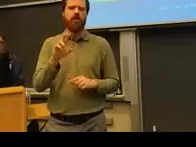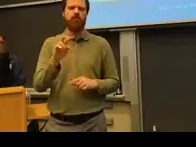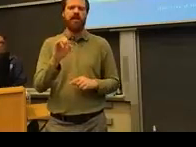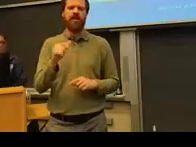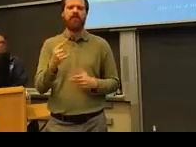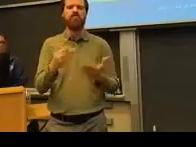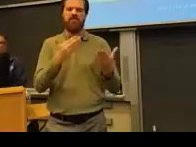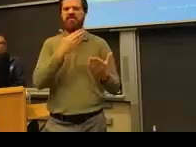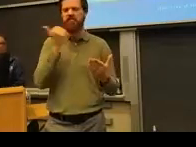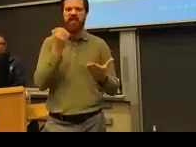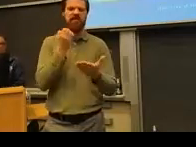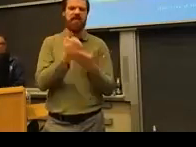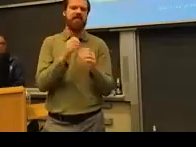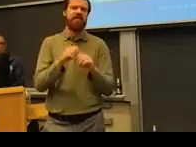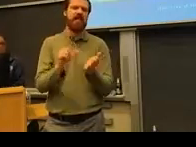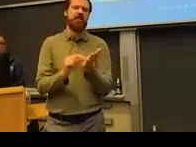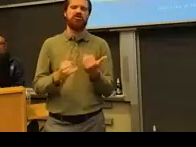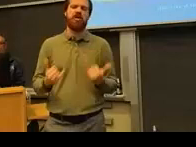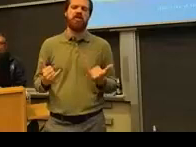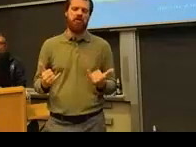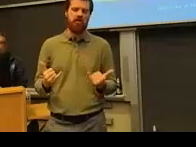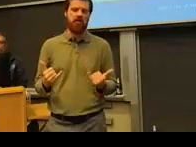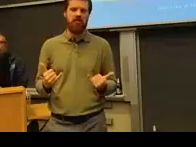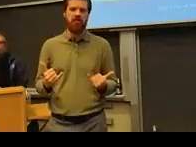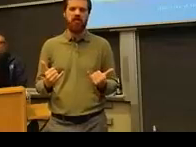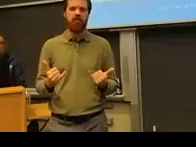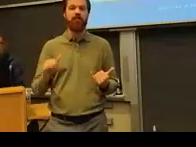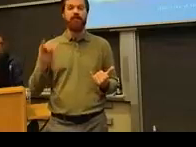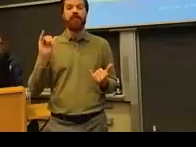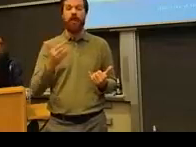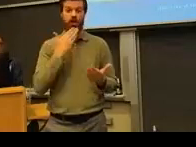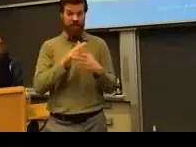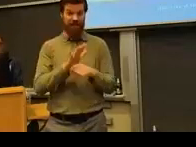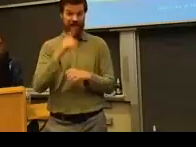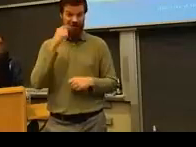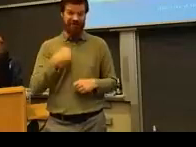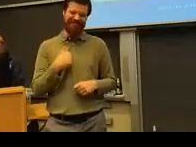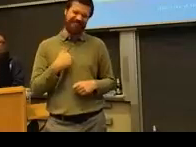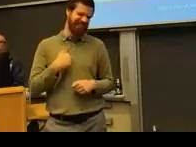in the literature for now uh that wasn't really good enough for me um because the best evidence